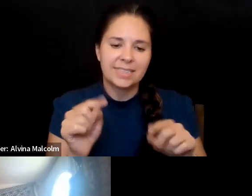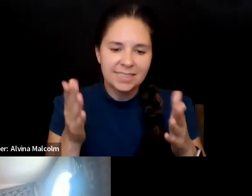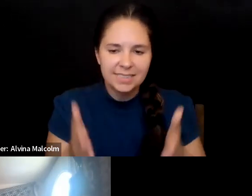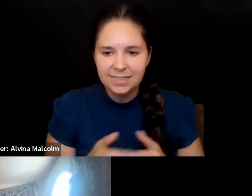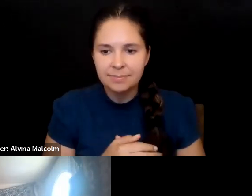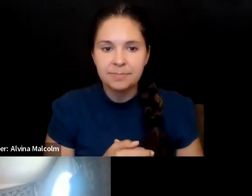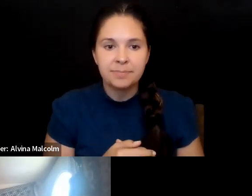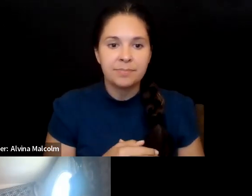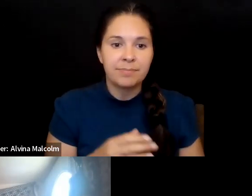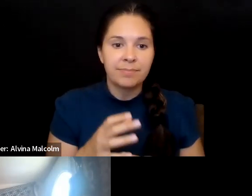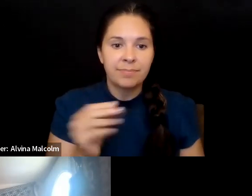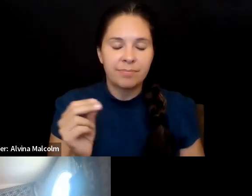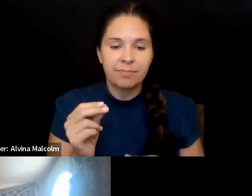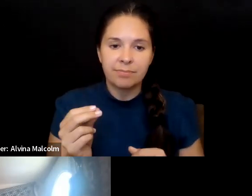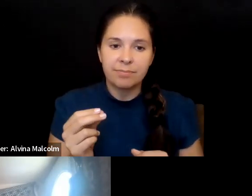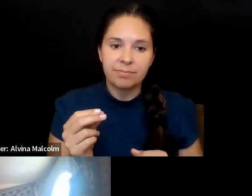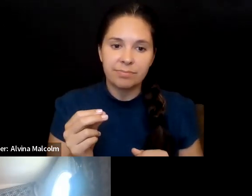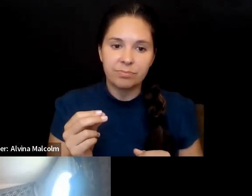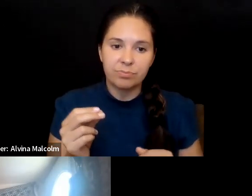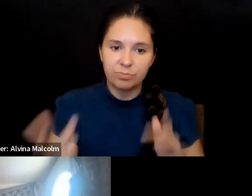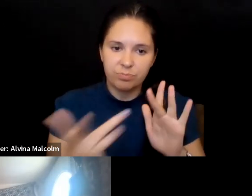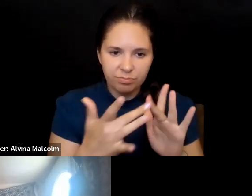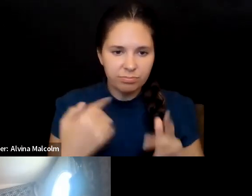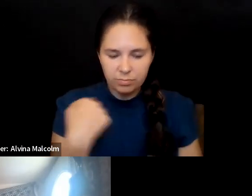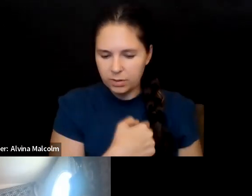us for time but we will do what we can